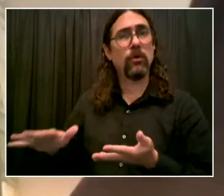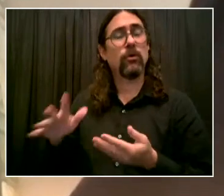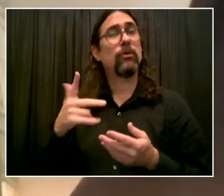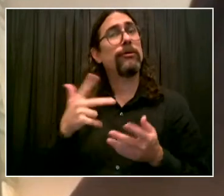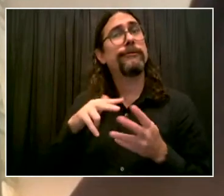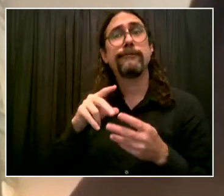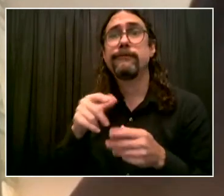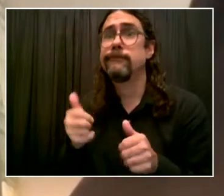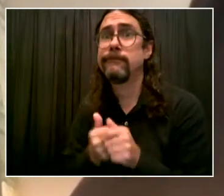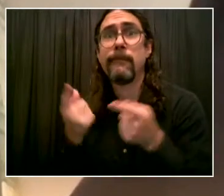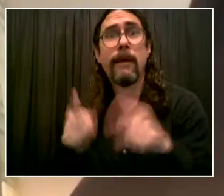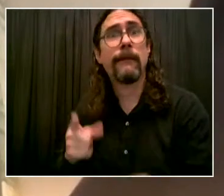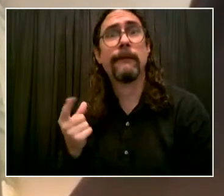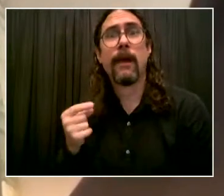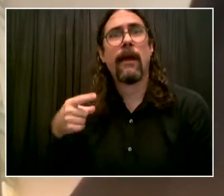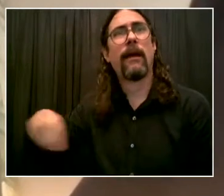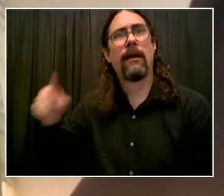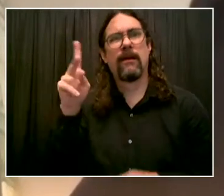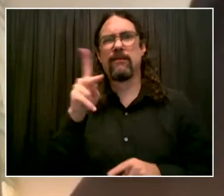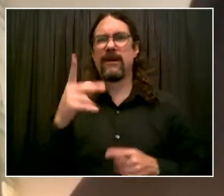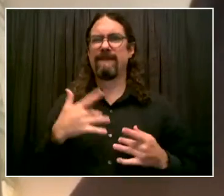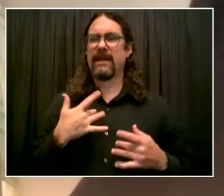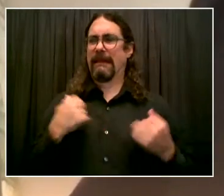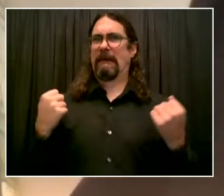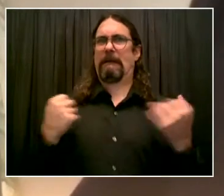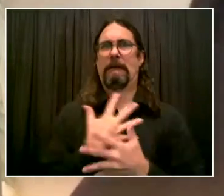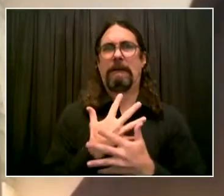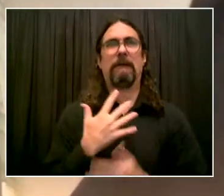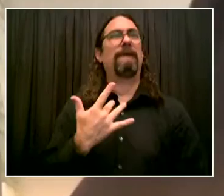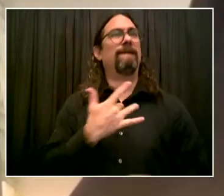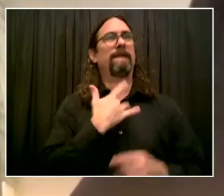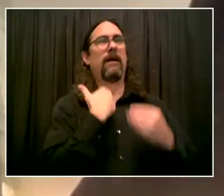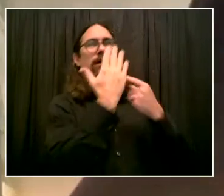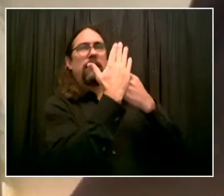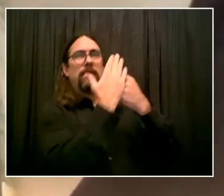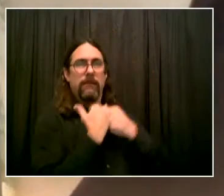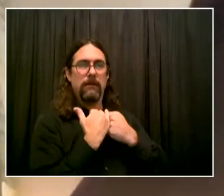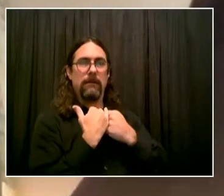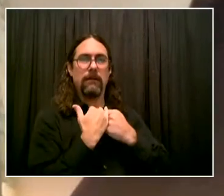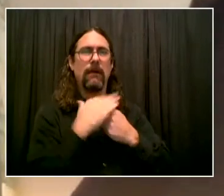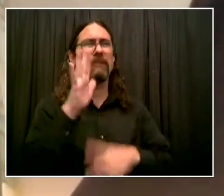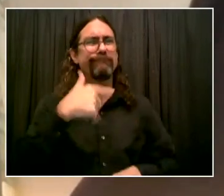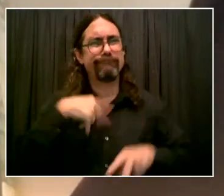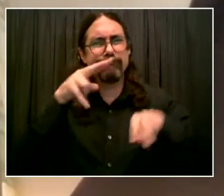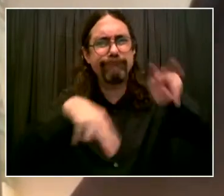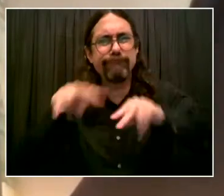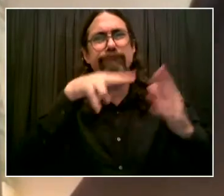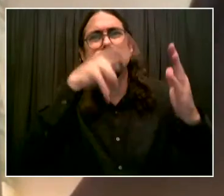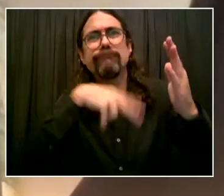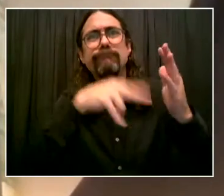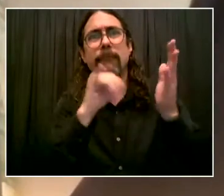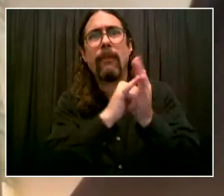IS CREIAT NG. IT WILL SEND A CHILL UP YOUR SPINE TO REALLY READ INTO THIS BILL AND